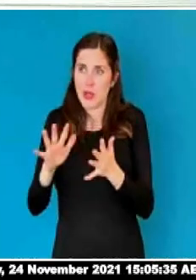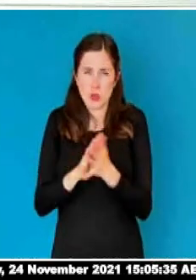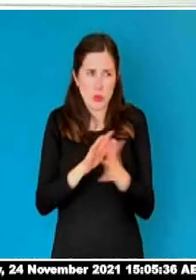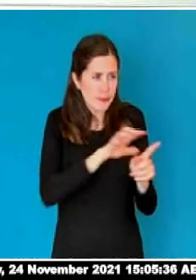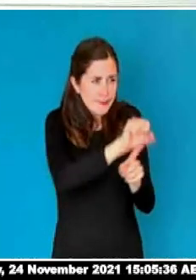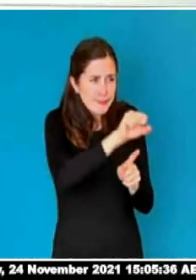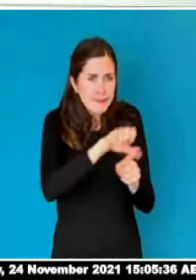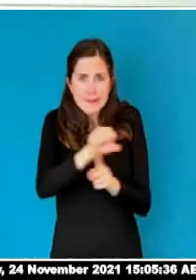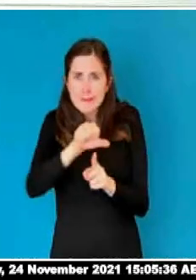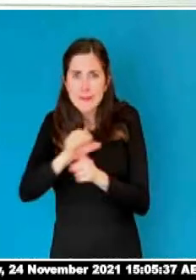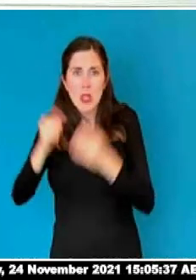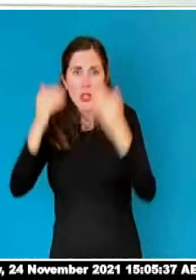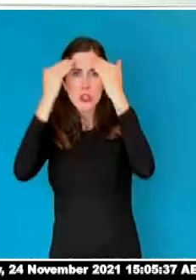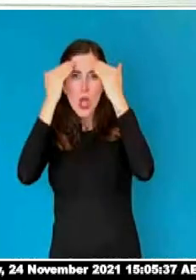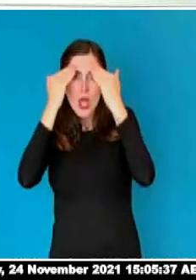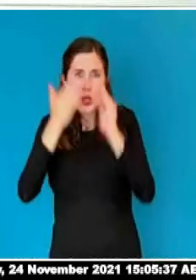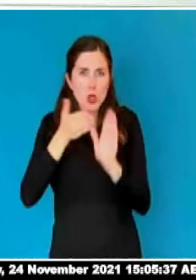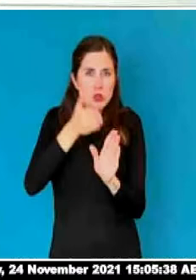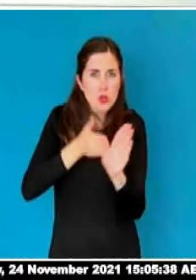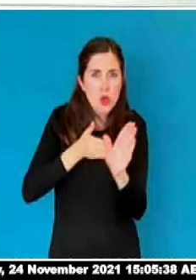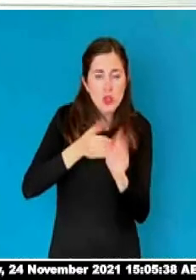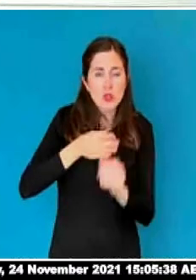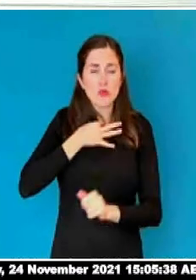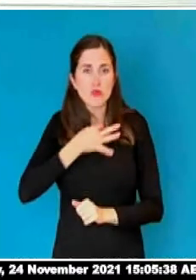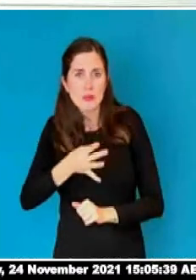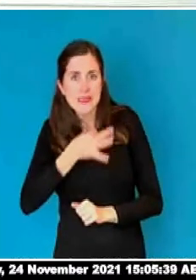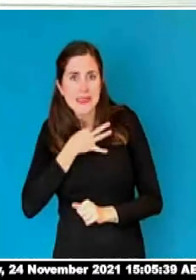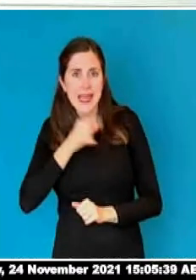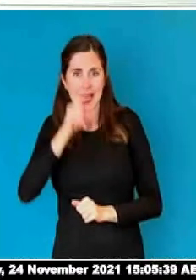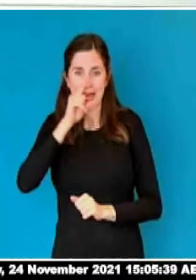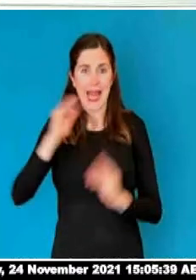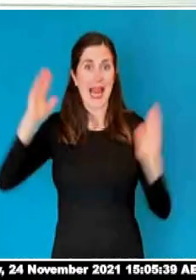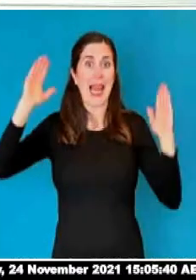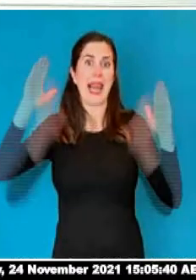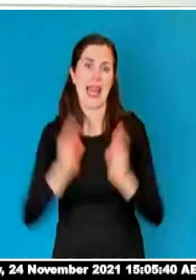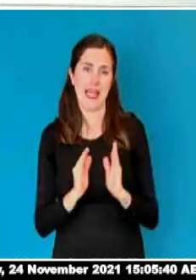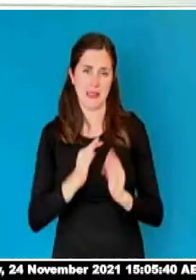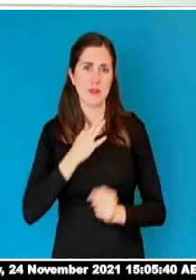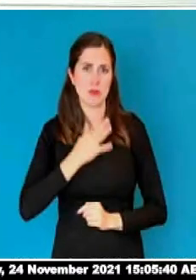and other workers who, in a particular context, might be vulnerable and therefore to